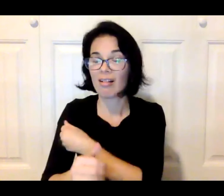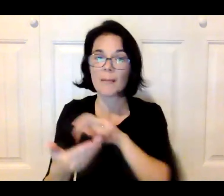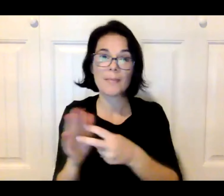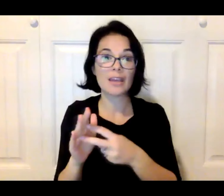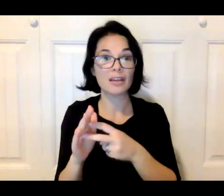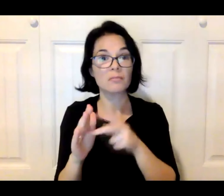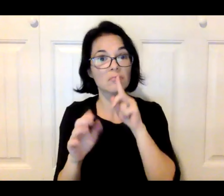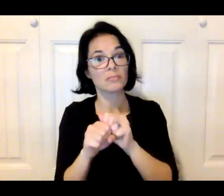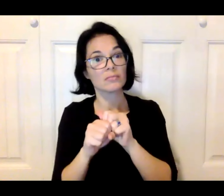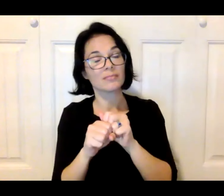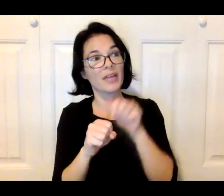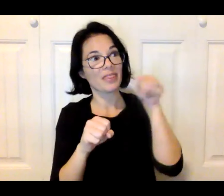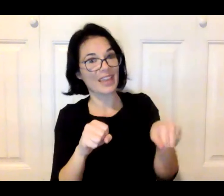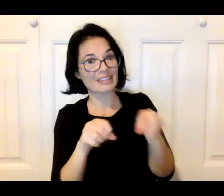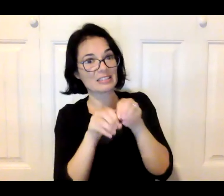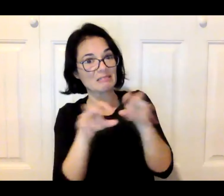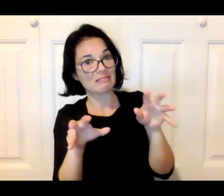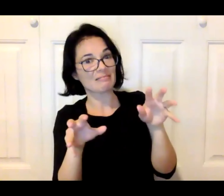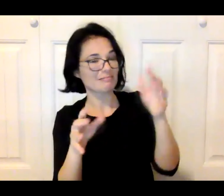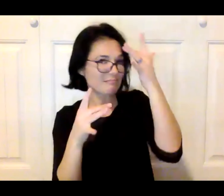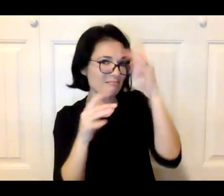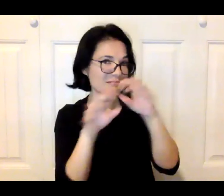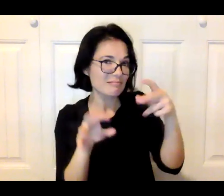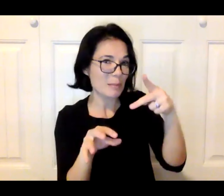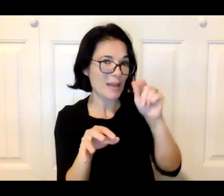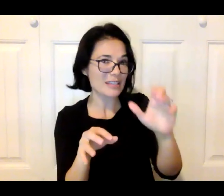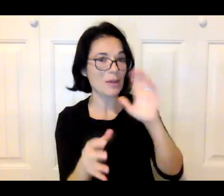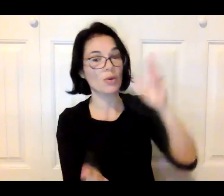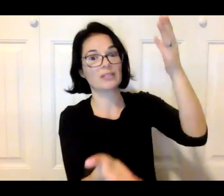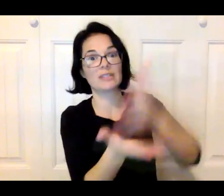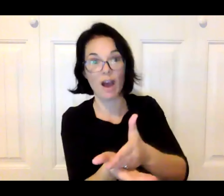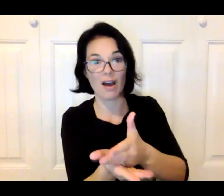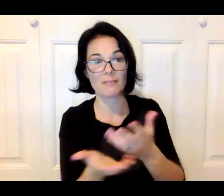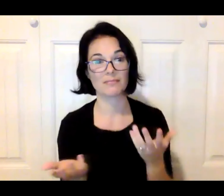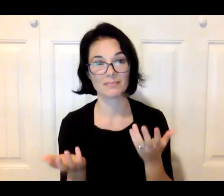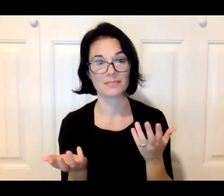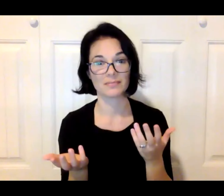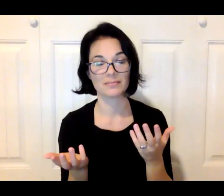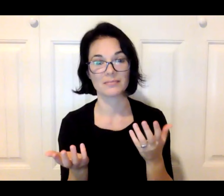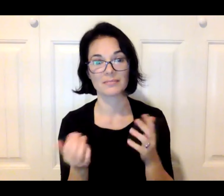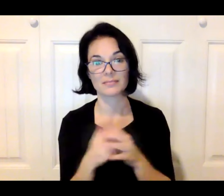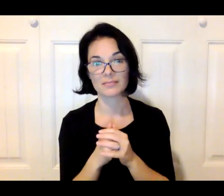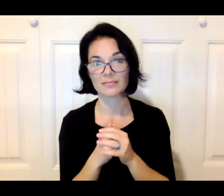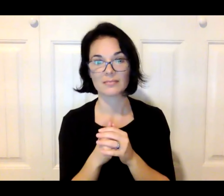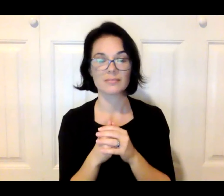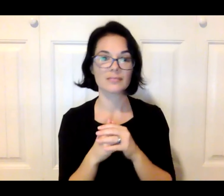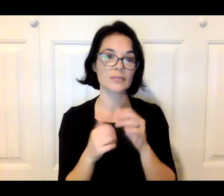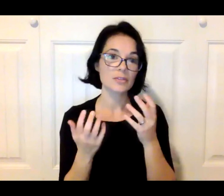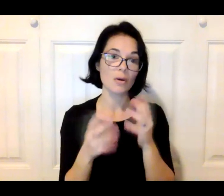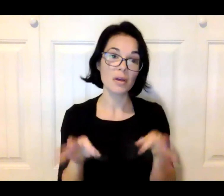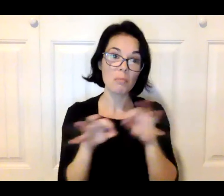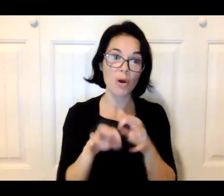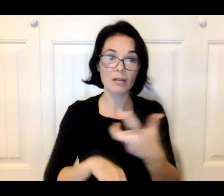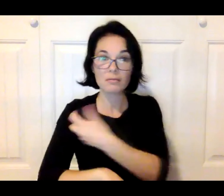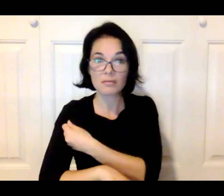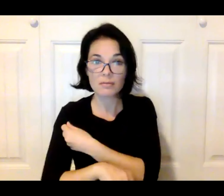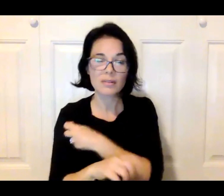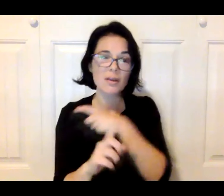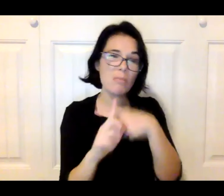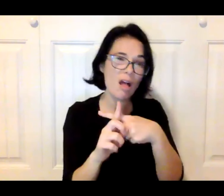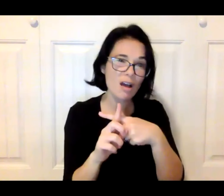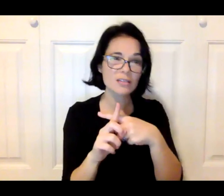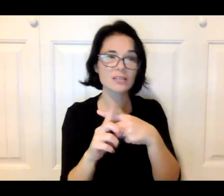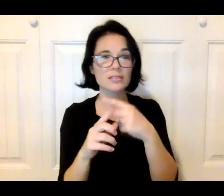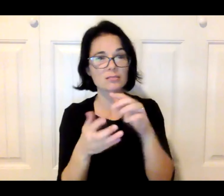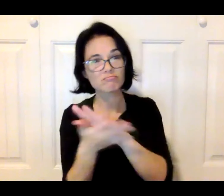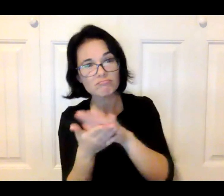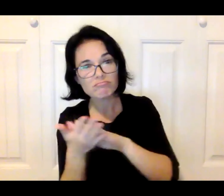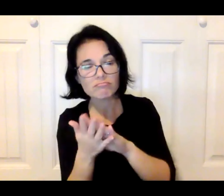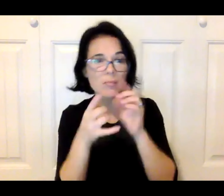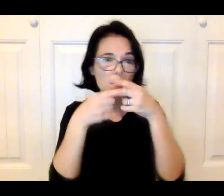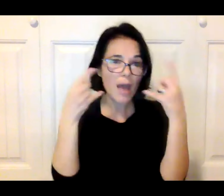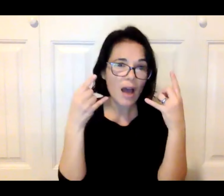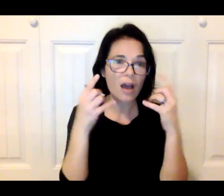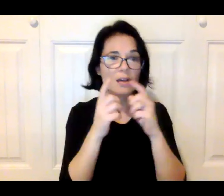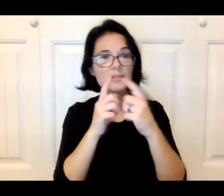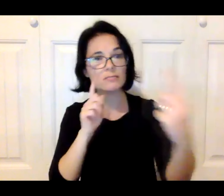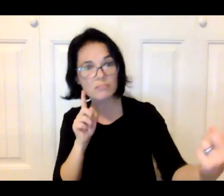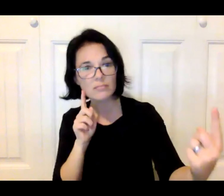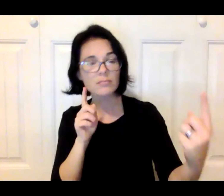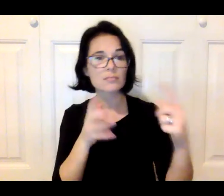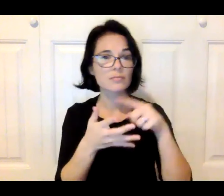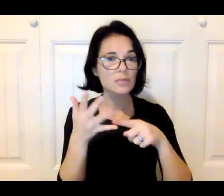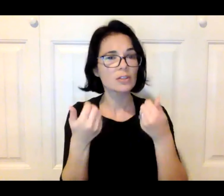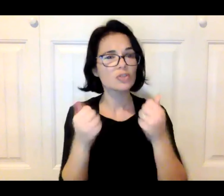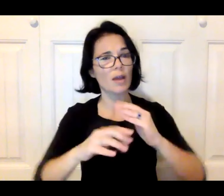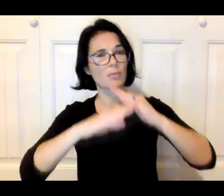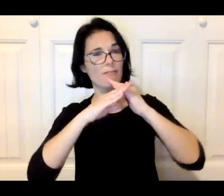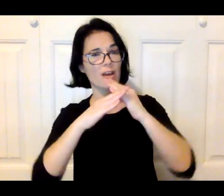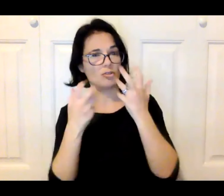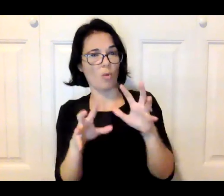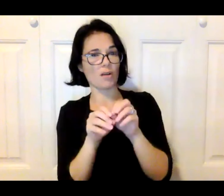there’s a good website to share on screen. [To co-panelists] I know Grace, you haven’t spoken